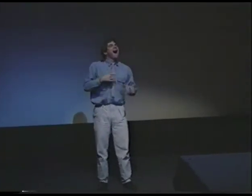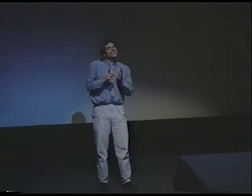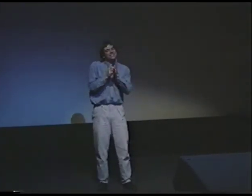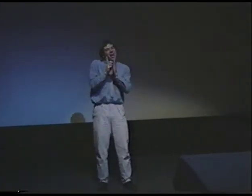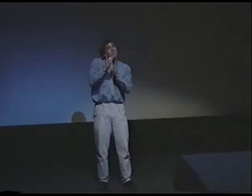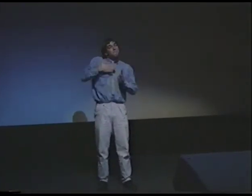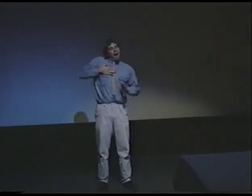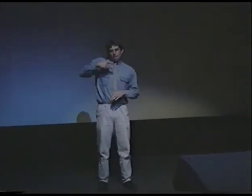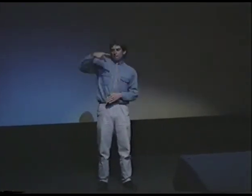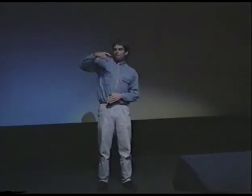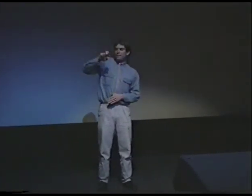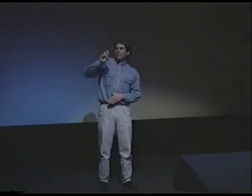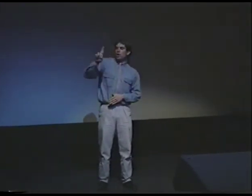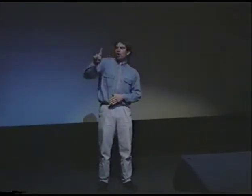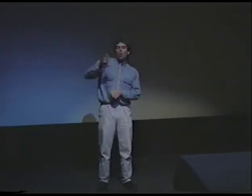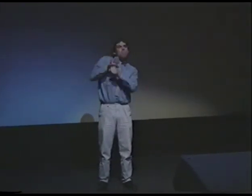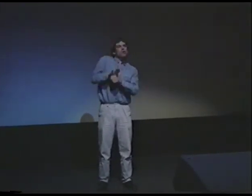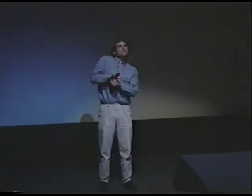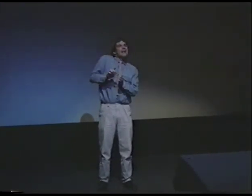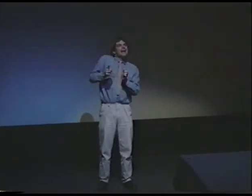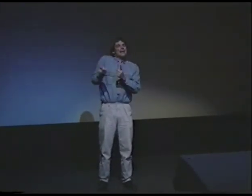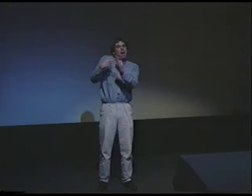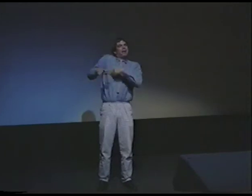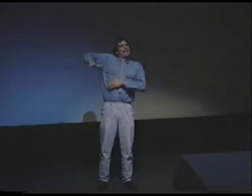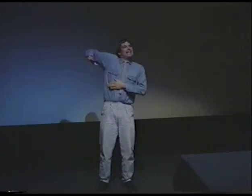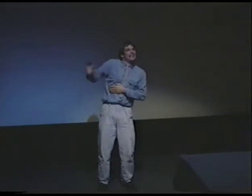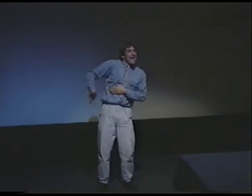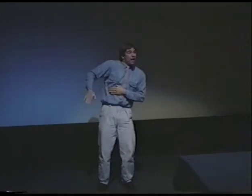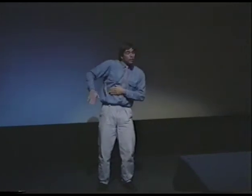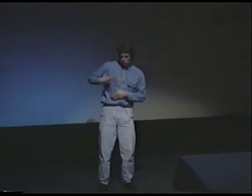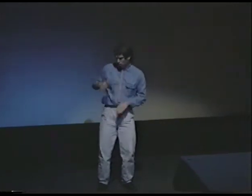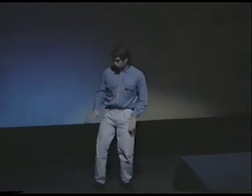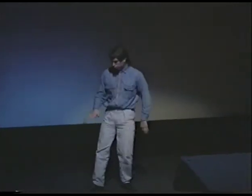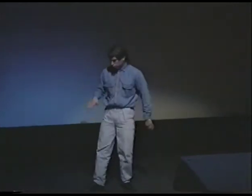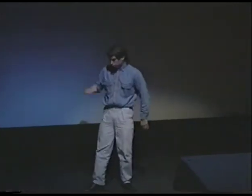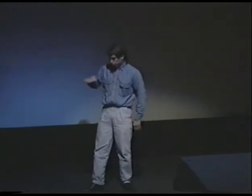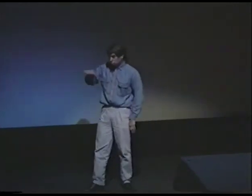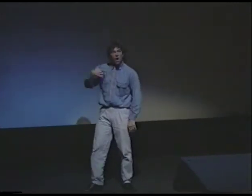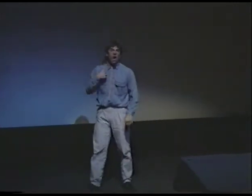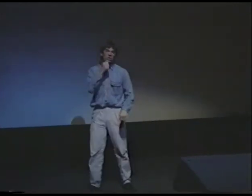I was alone. And the peer pressure didn't come to me